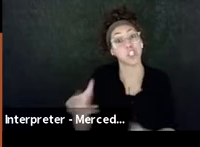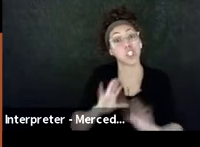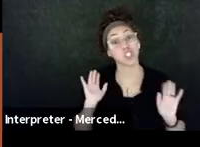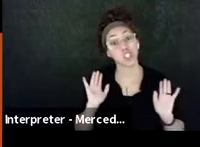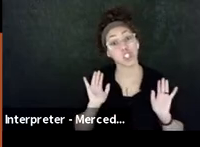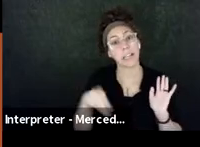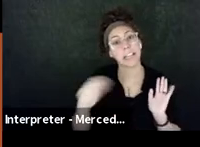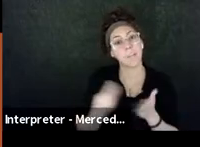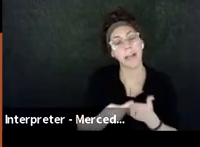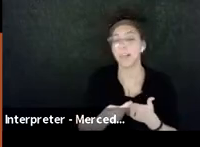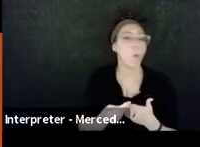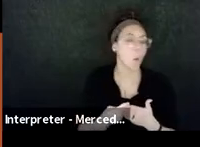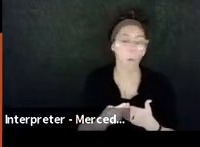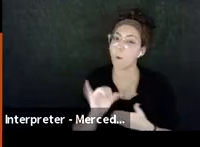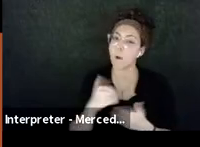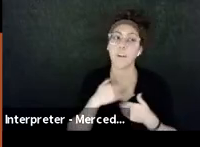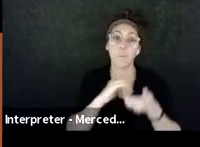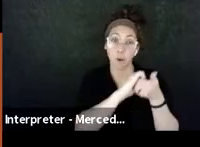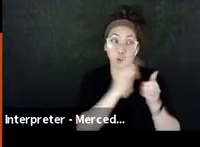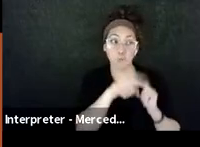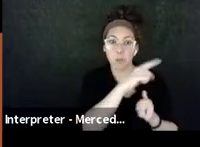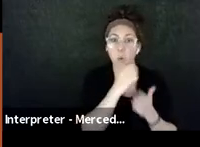Natalie Chavez: We have these community partnerships that we can utilize to help